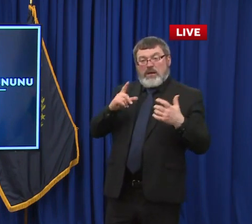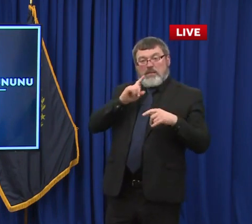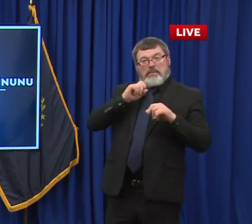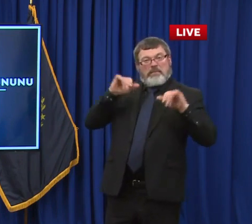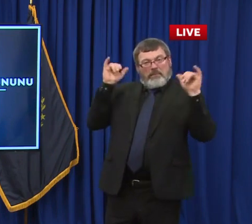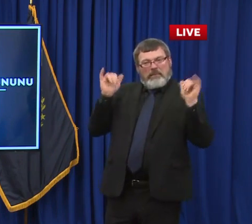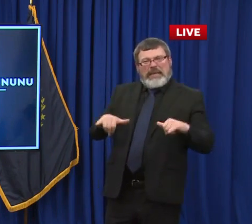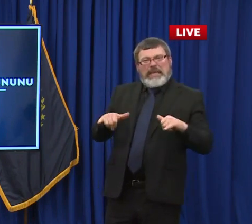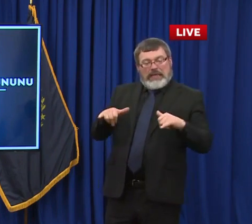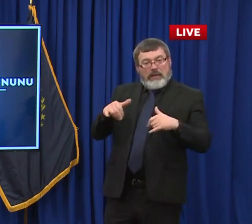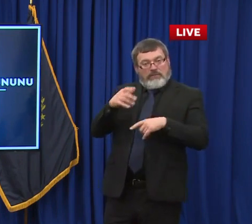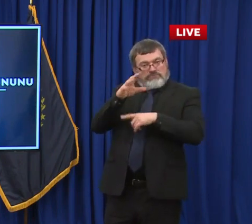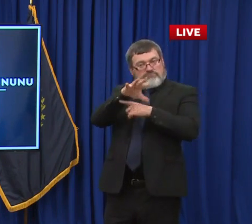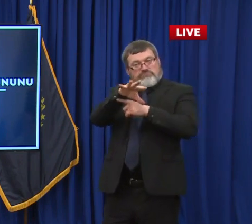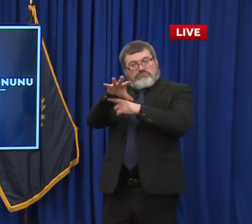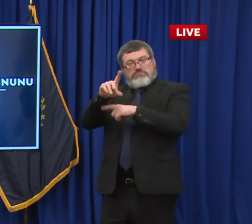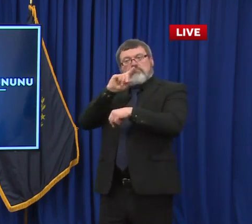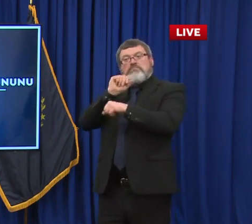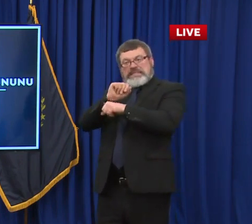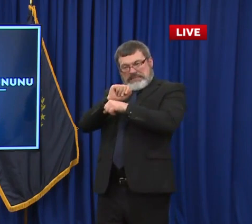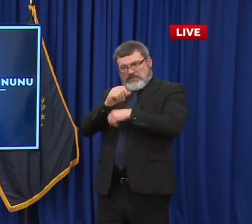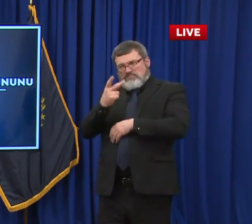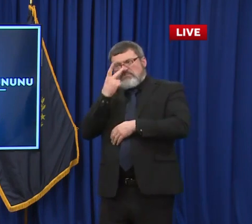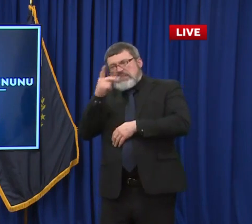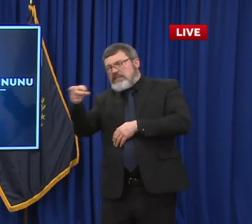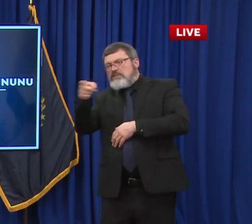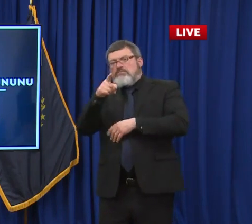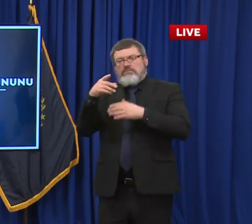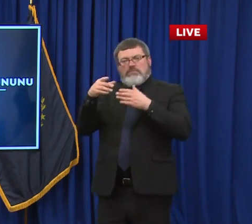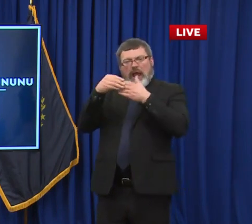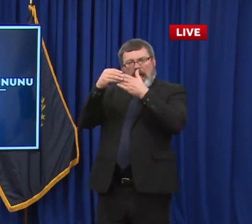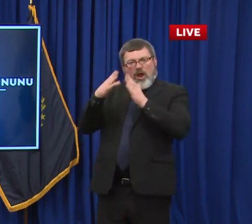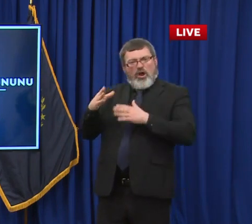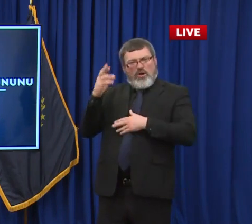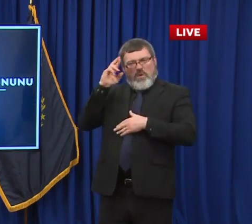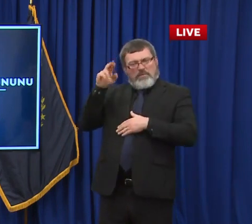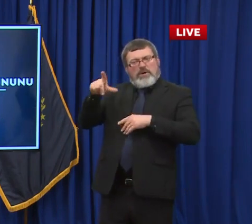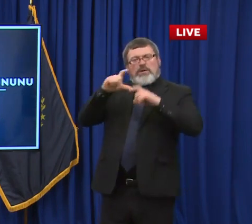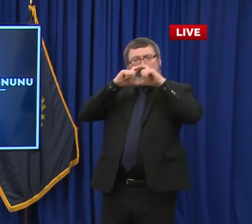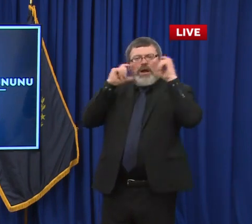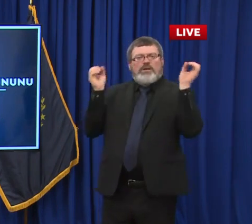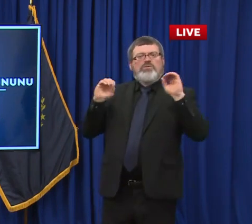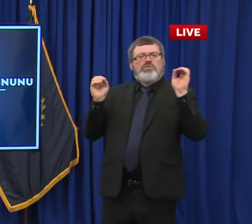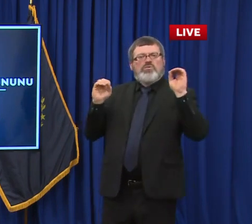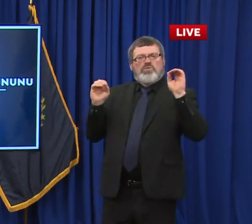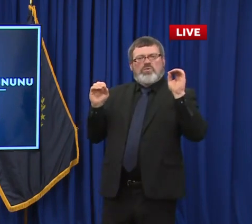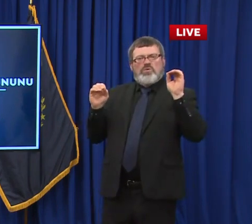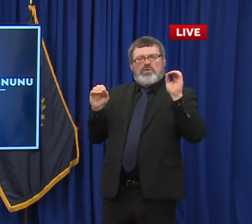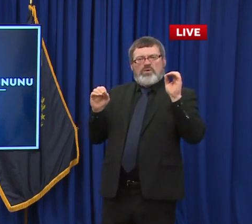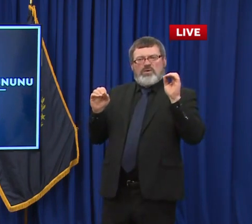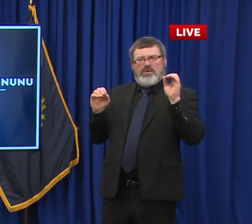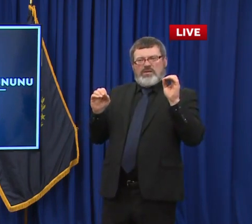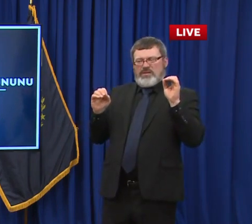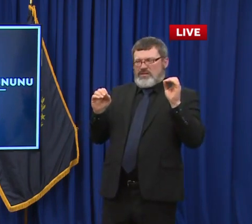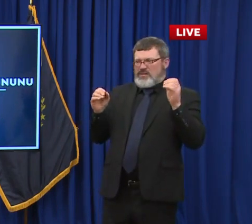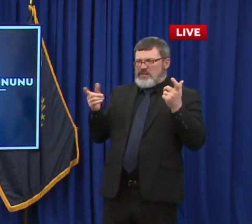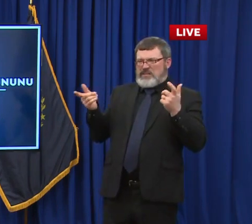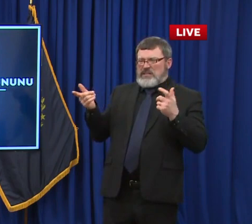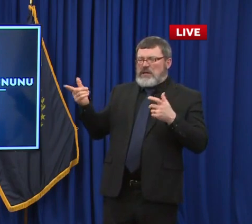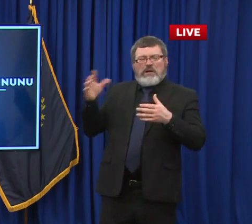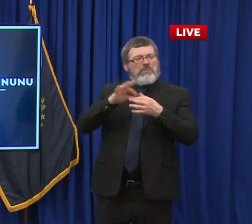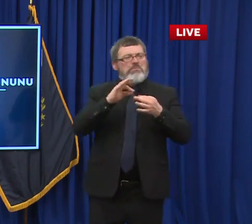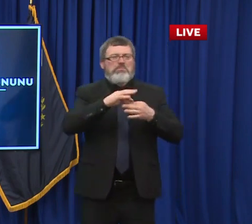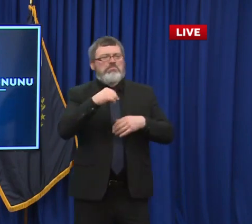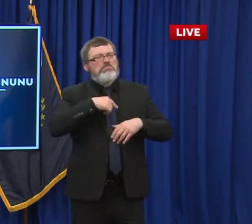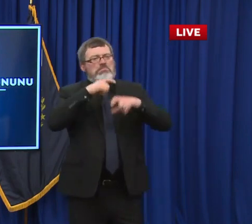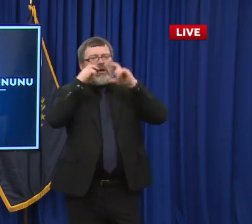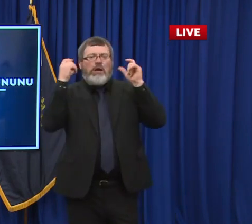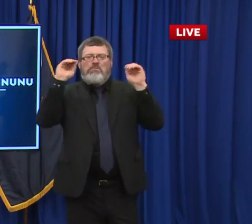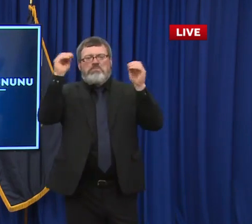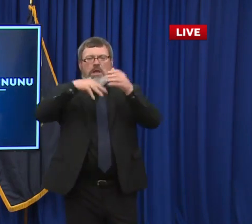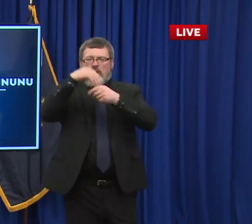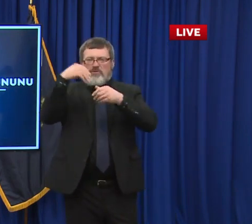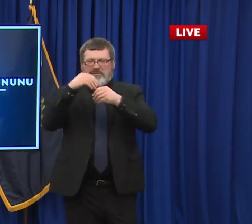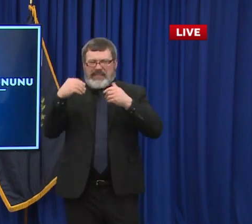YESTERDAY, YOU S ACTIVISTS YELLING AT PEOPLE, RECORDING THEM NOT WEARING A MASK WALKING OUTSIDE WHEN YOU DO NOT HAVE TO WEAR A MASK WALKING OUTSIDE.